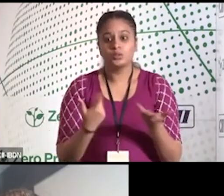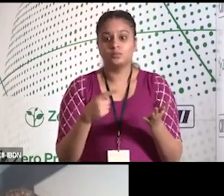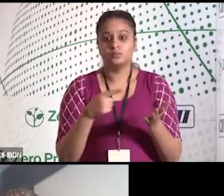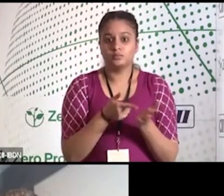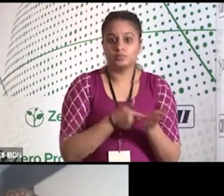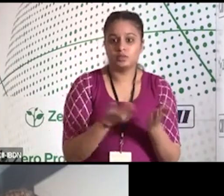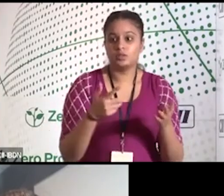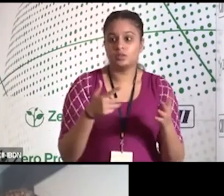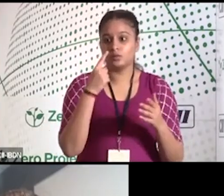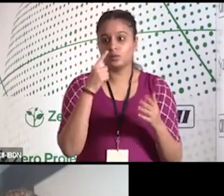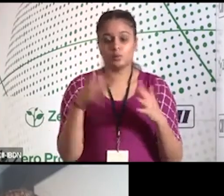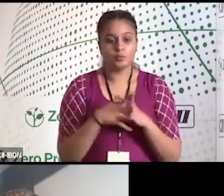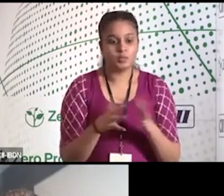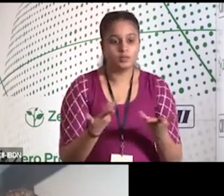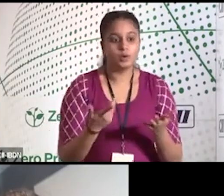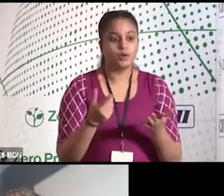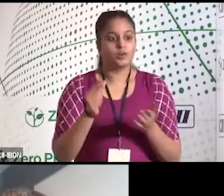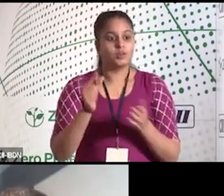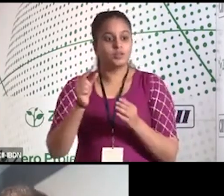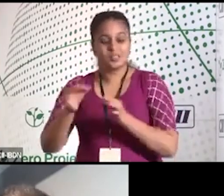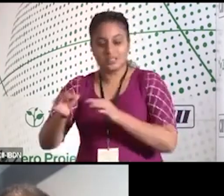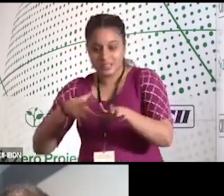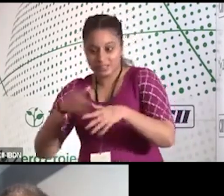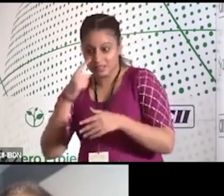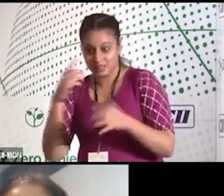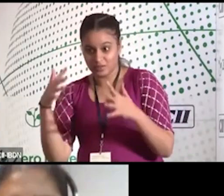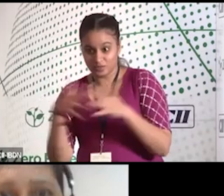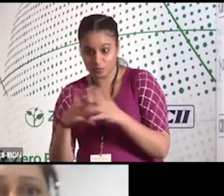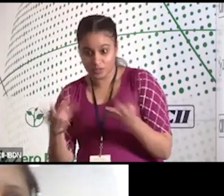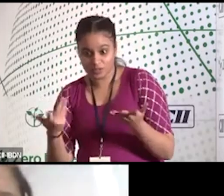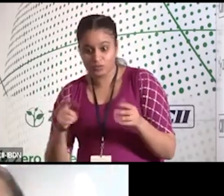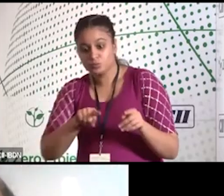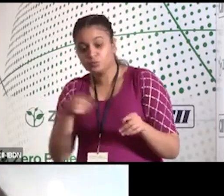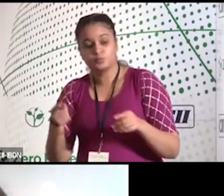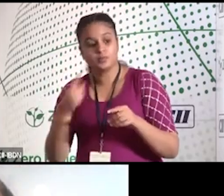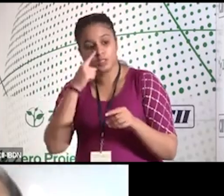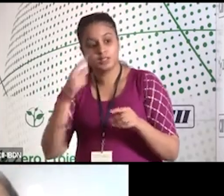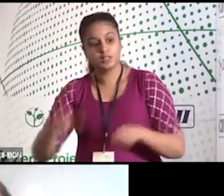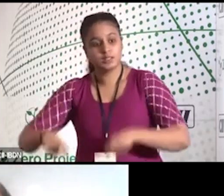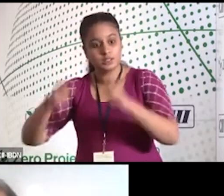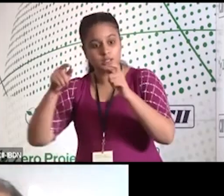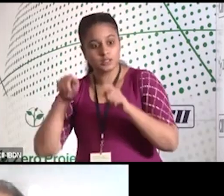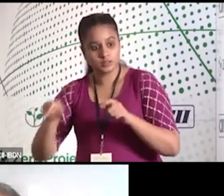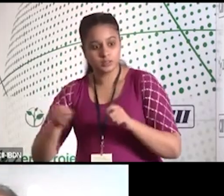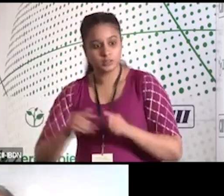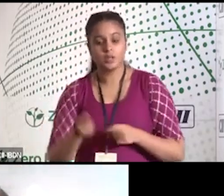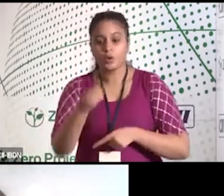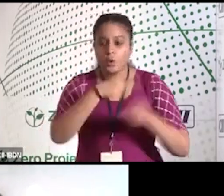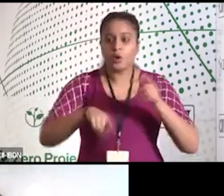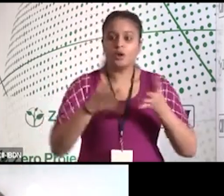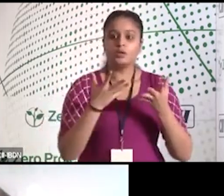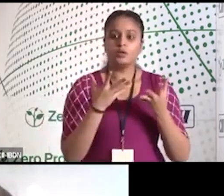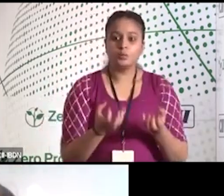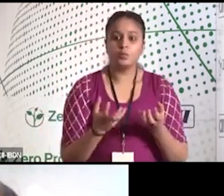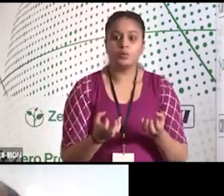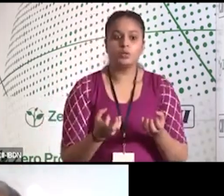and beyond urban women to industry, everybody wanted their capacity built.